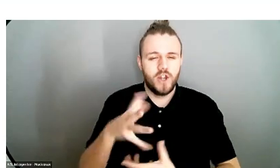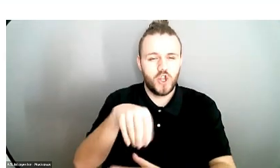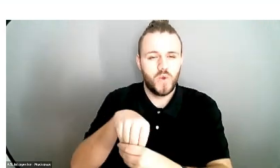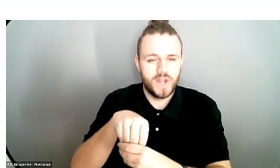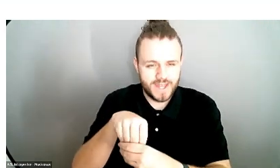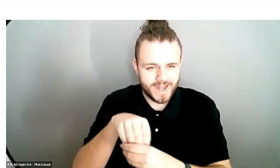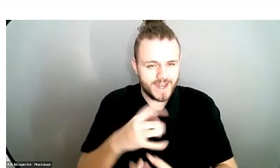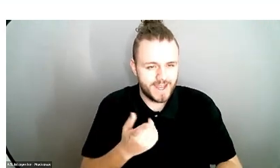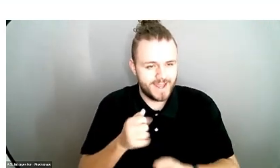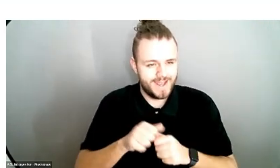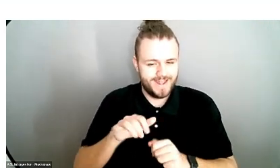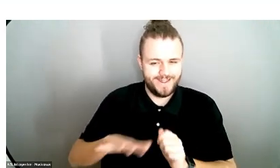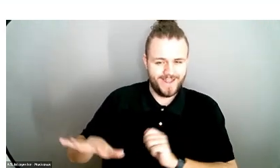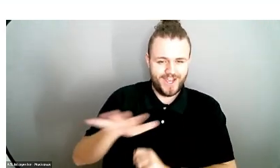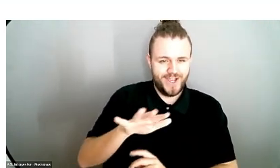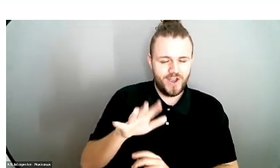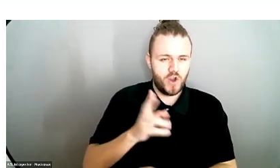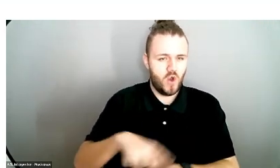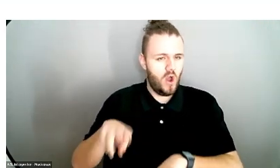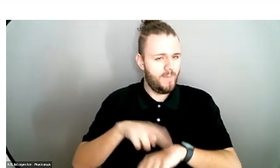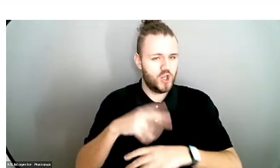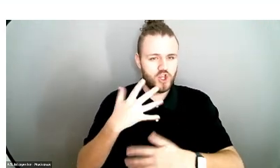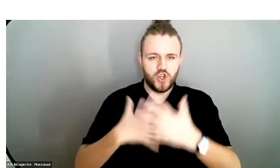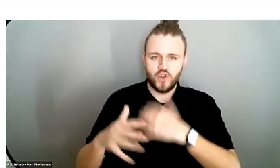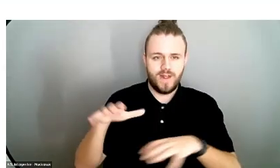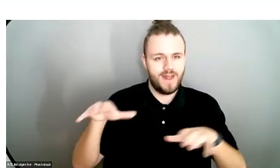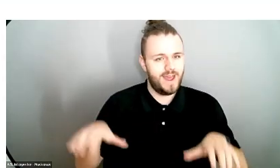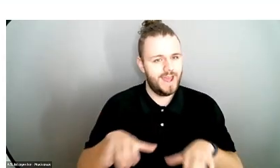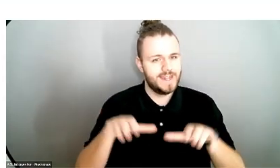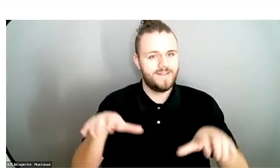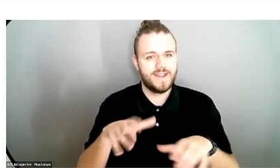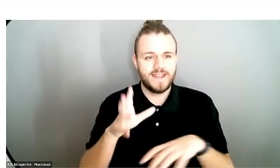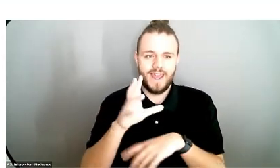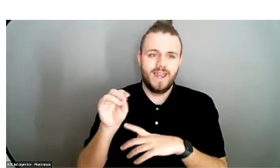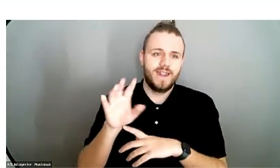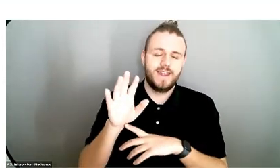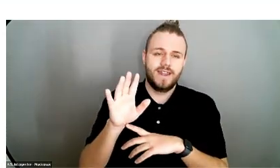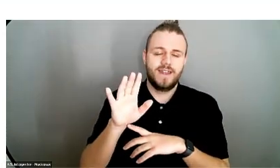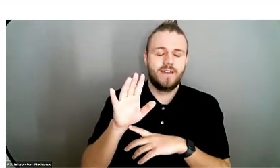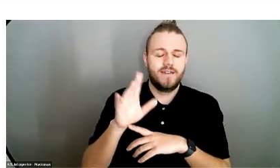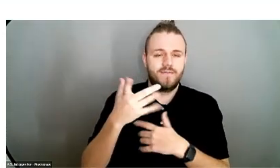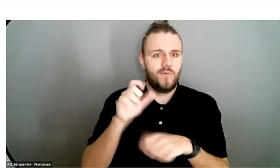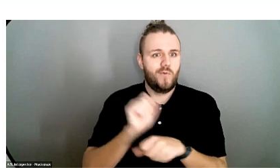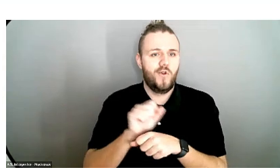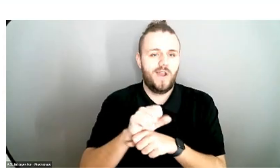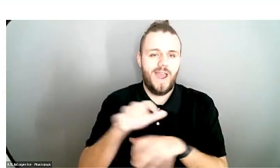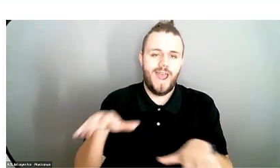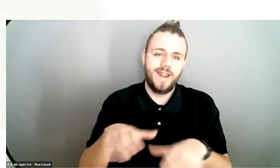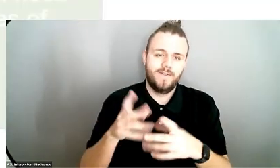the normal social activities and work activities.